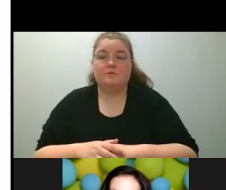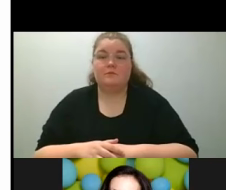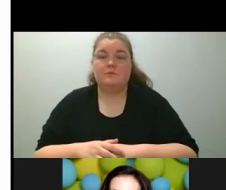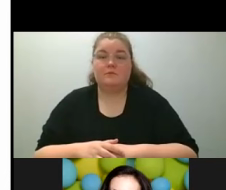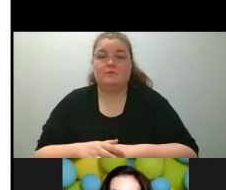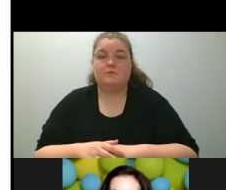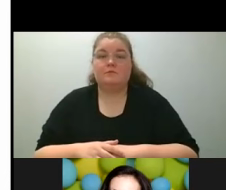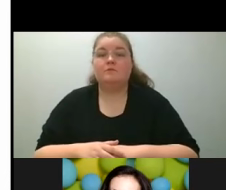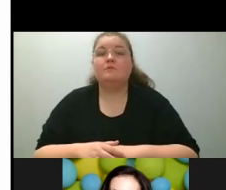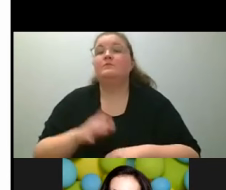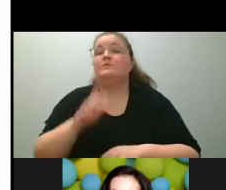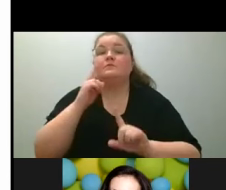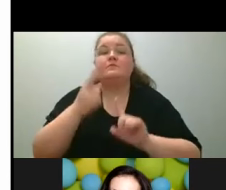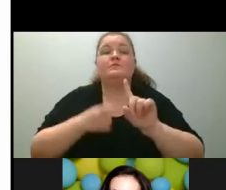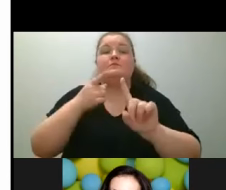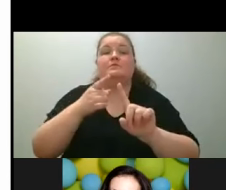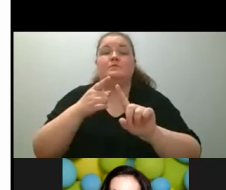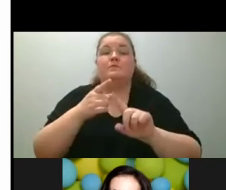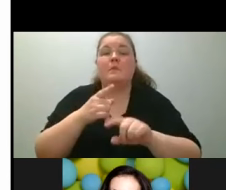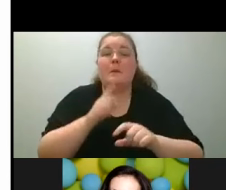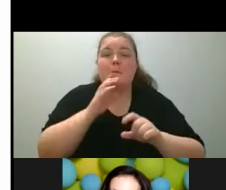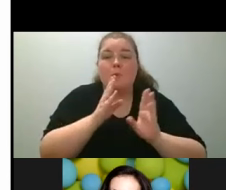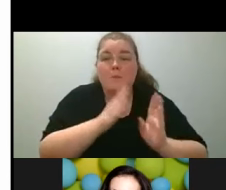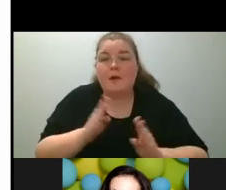Ultimately, optimizing your documents for translation,